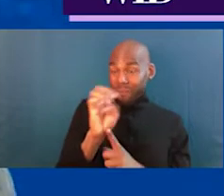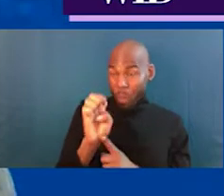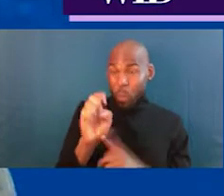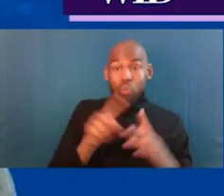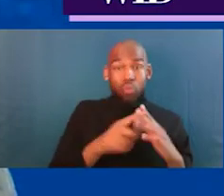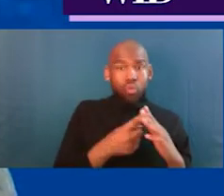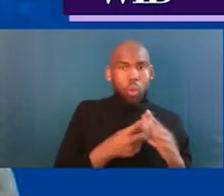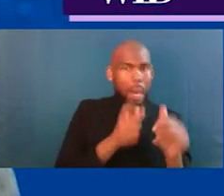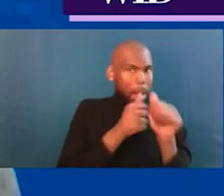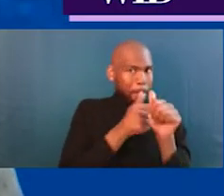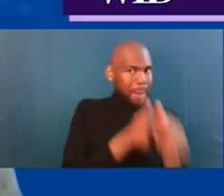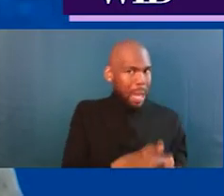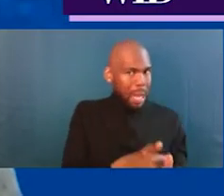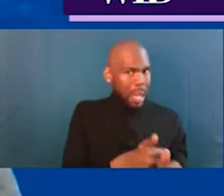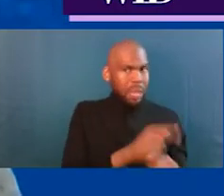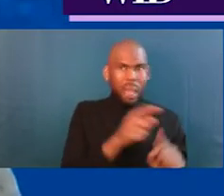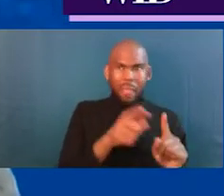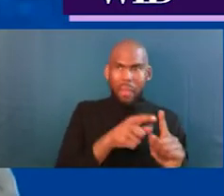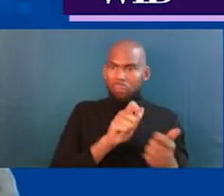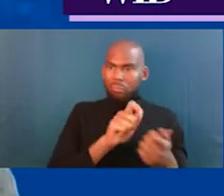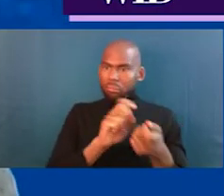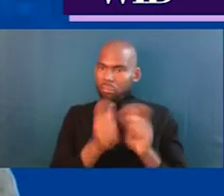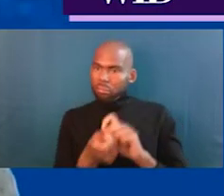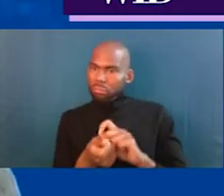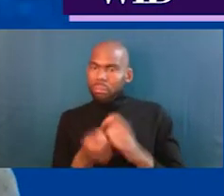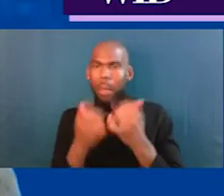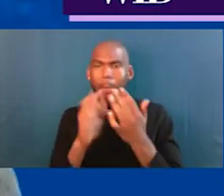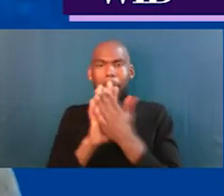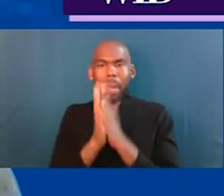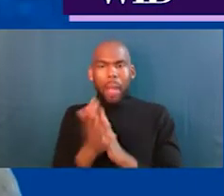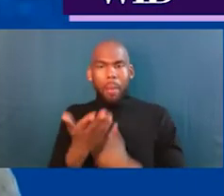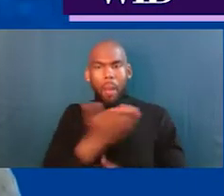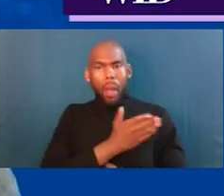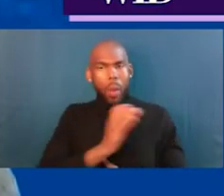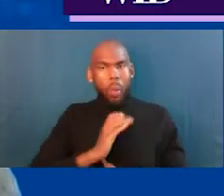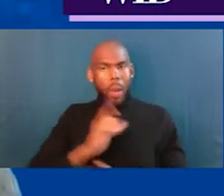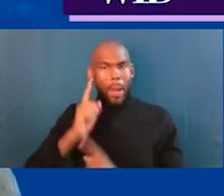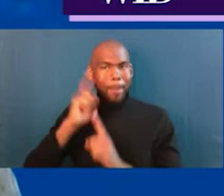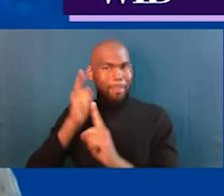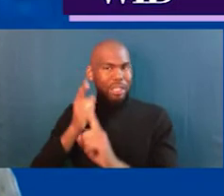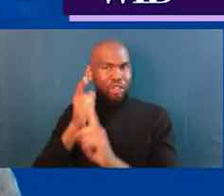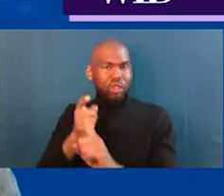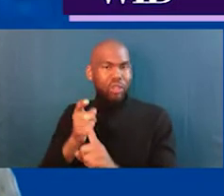and then it ultimately transformed into a mission, and an alignment with a cultural